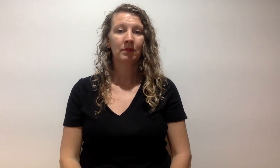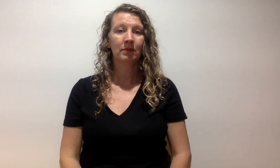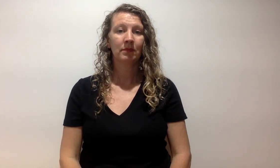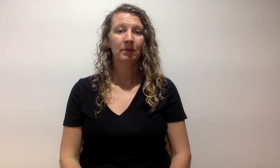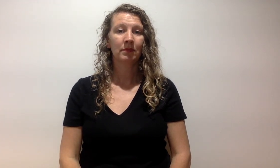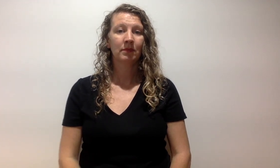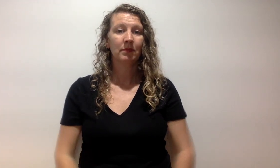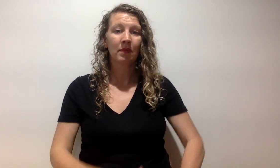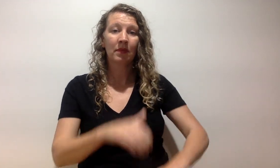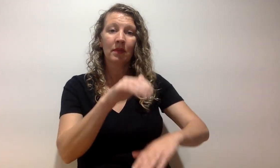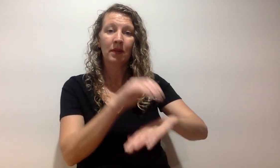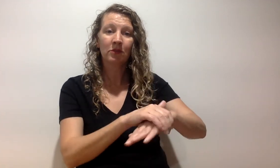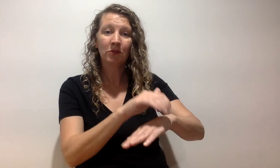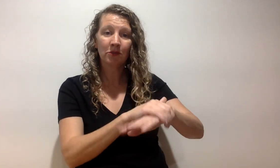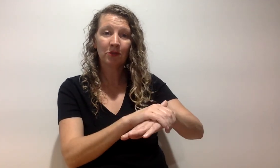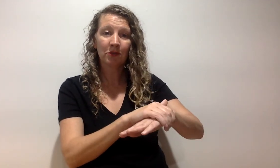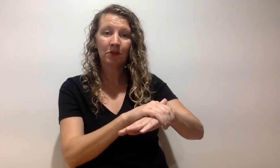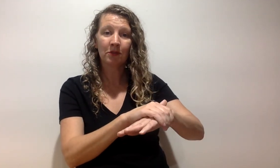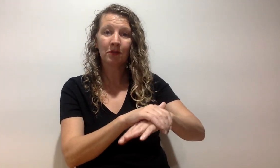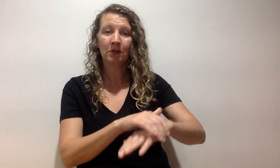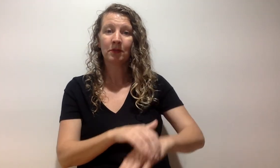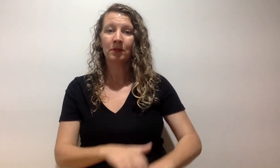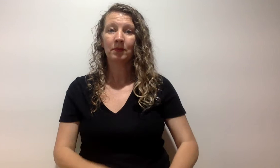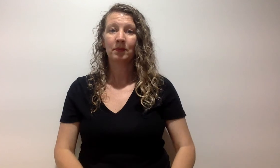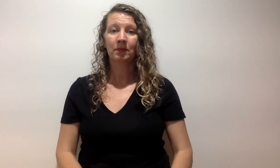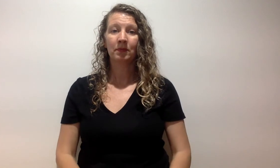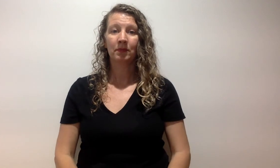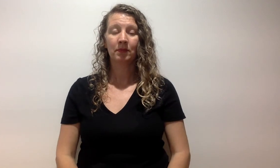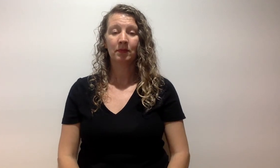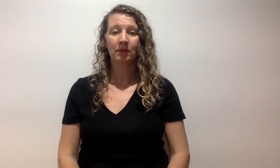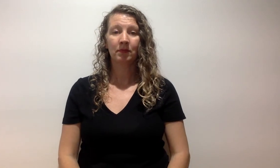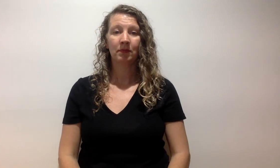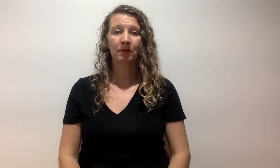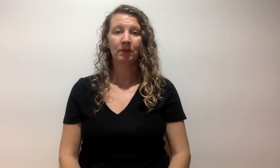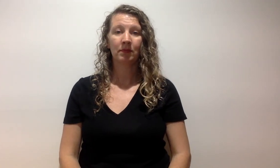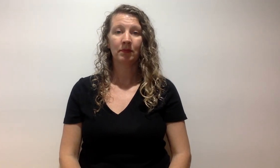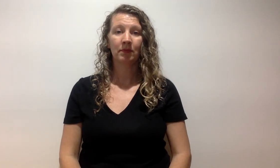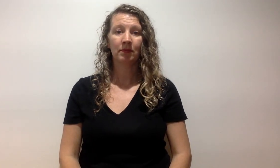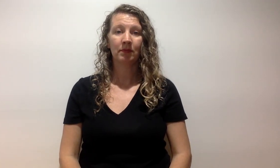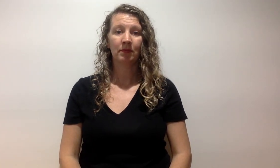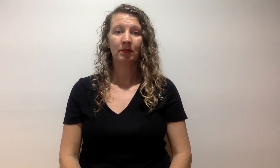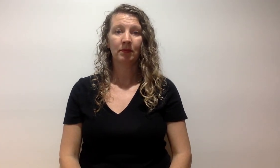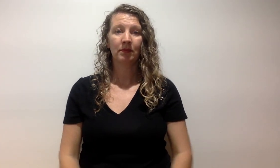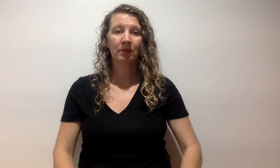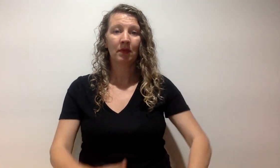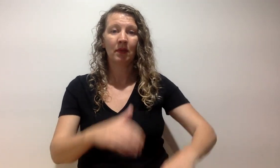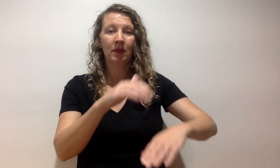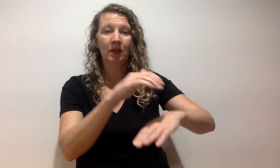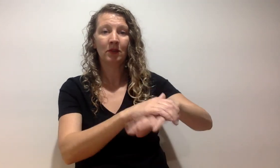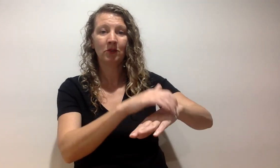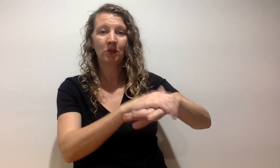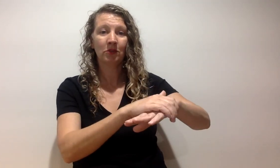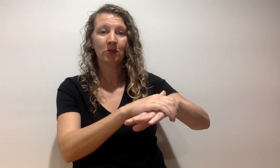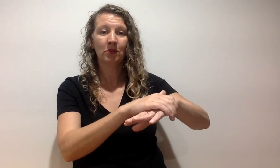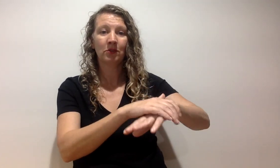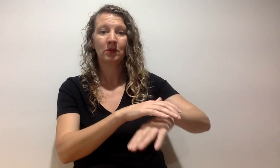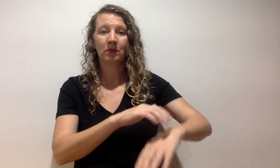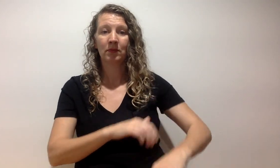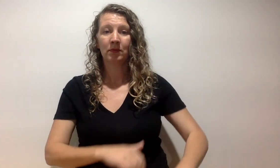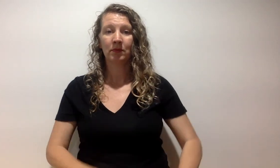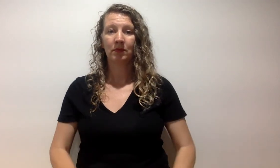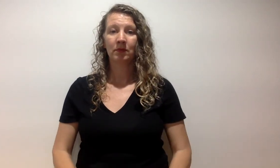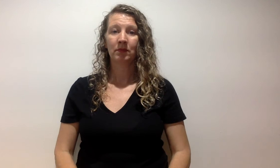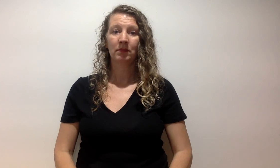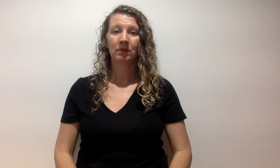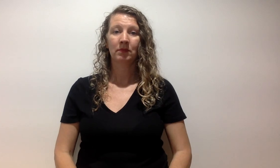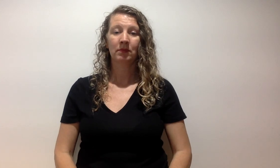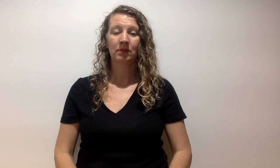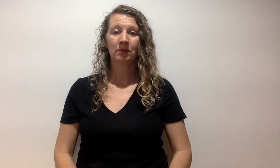ENGLISH